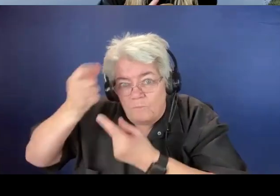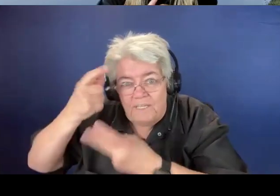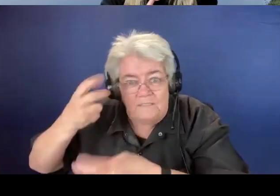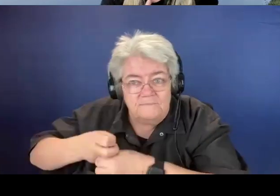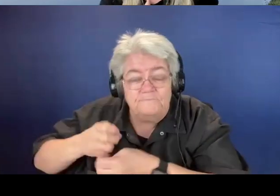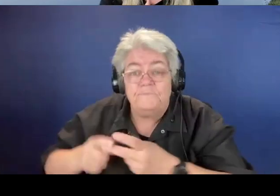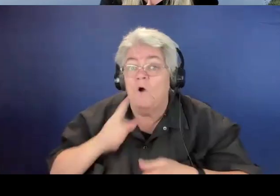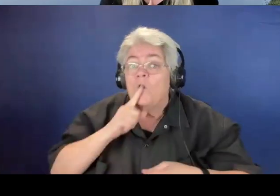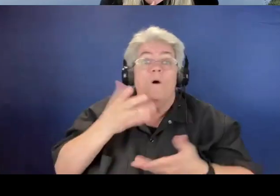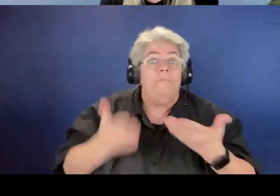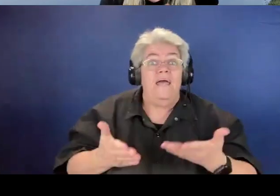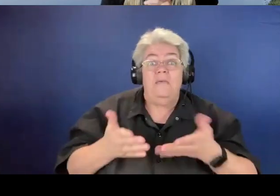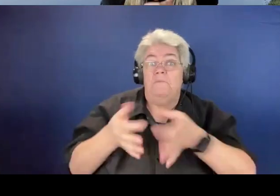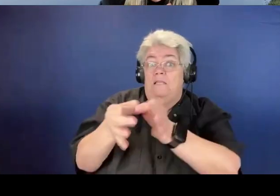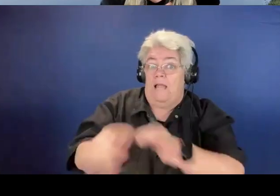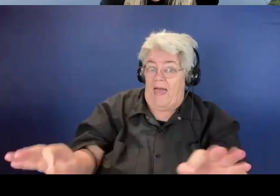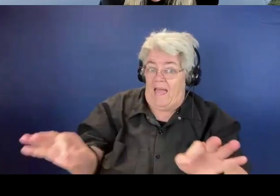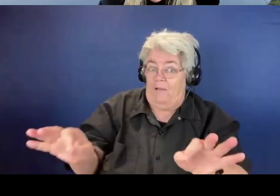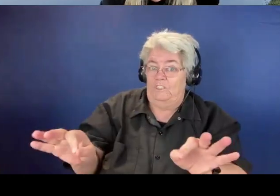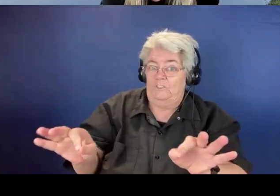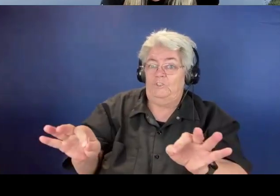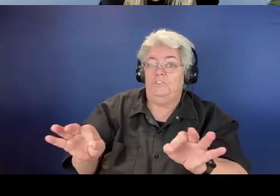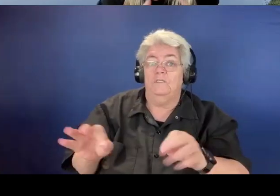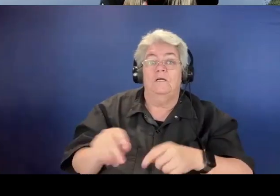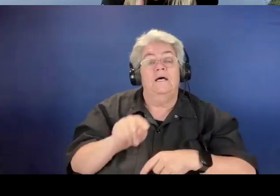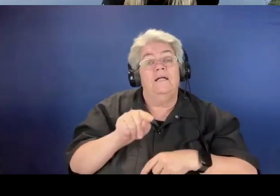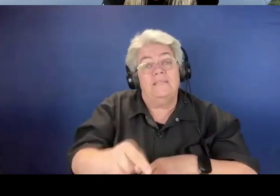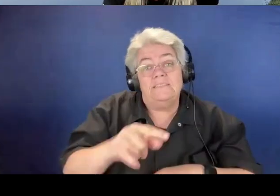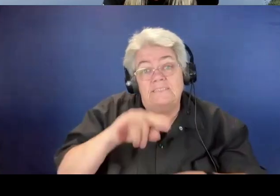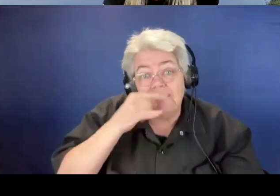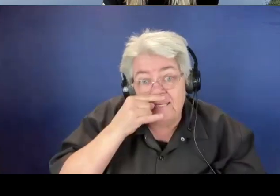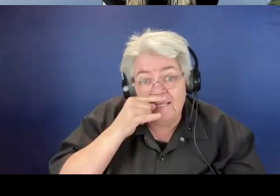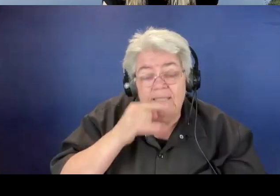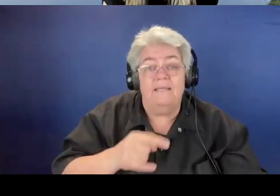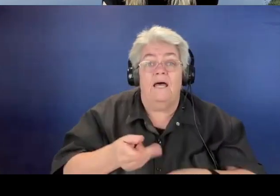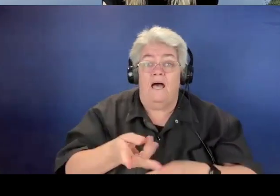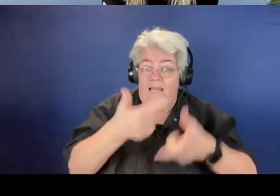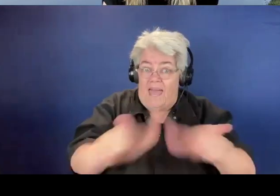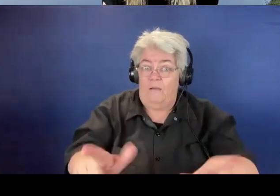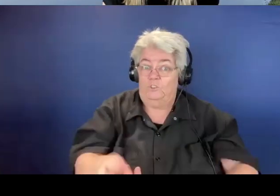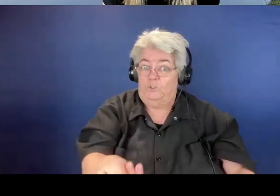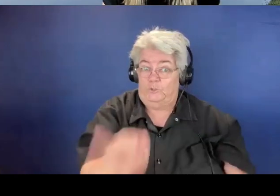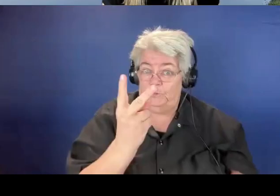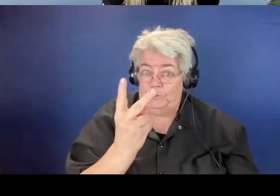child, the child is lacking sufficient language skills in that language to understand the commands.